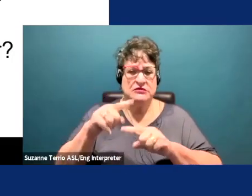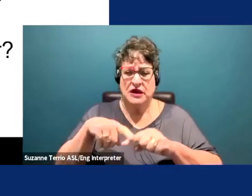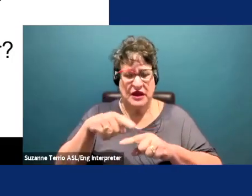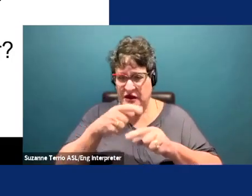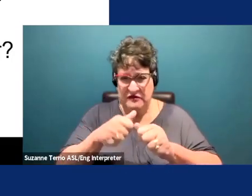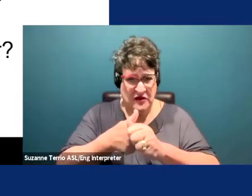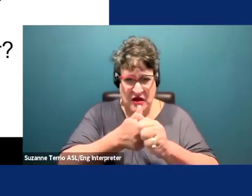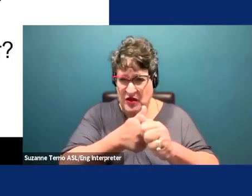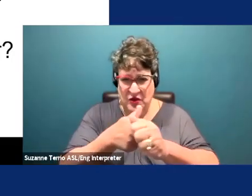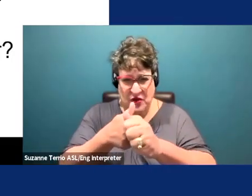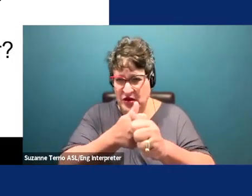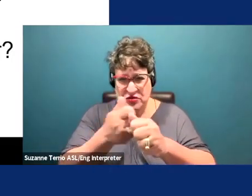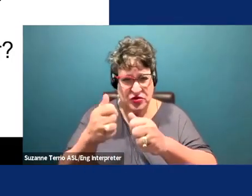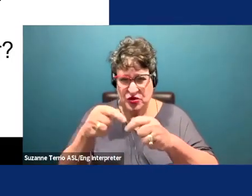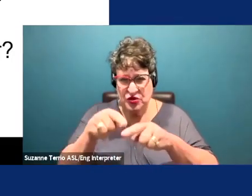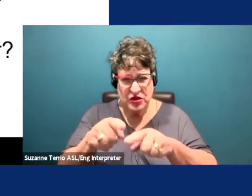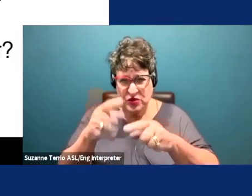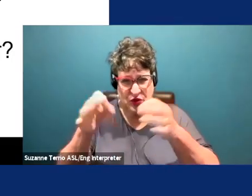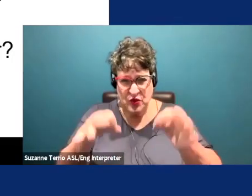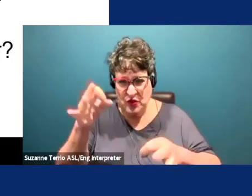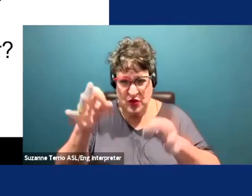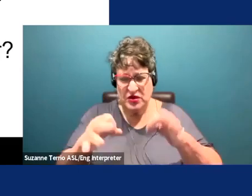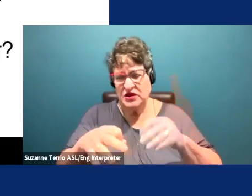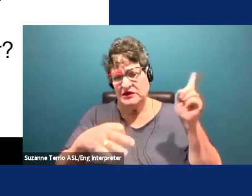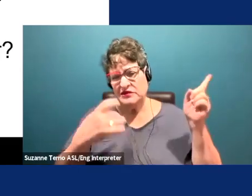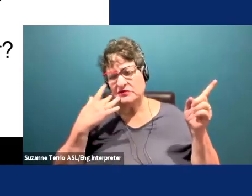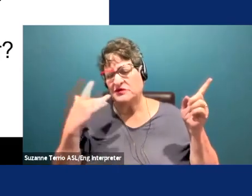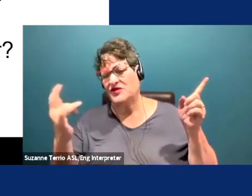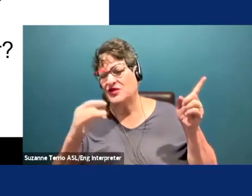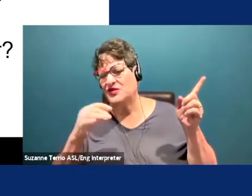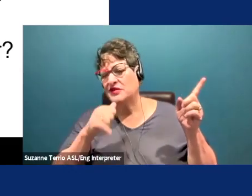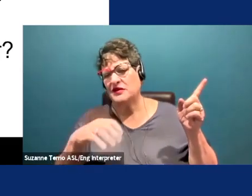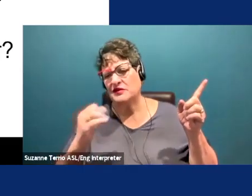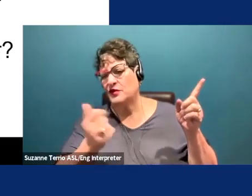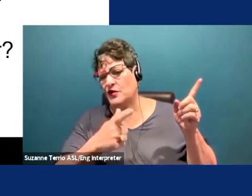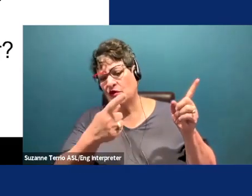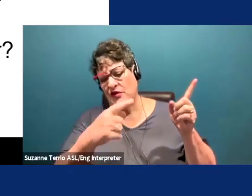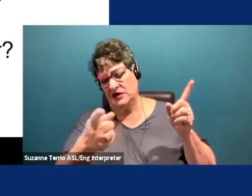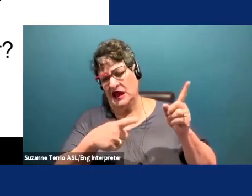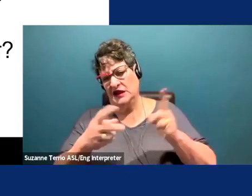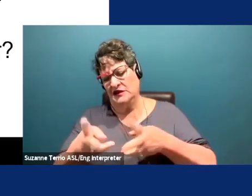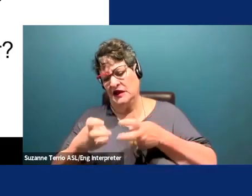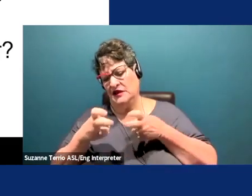And in California, not everyone gets access to the transcript. That's only the court that gets it.